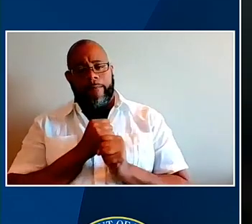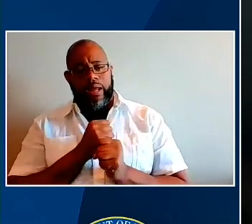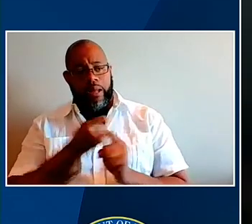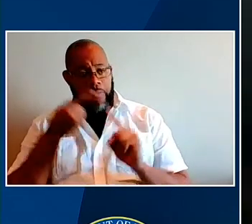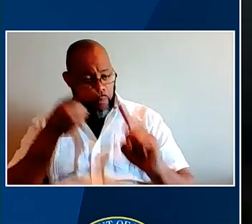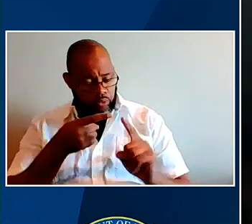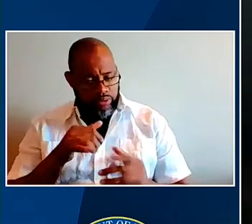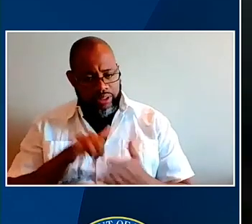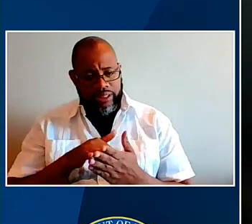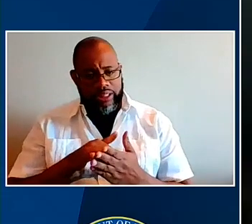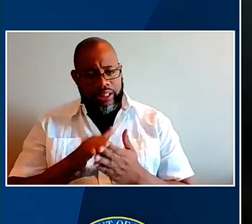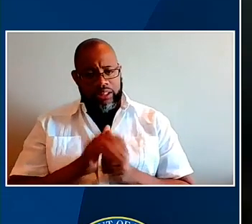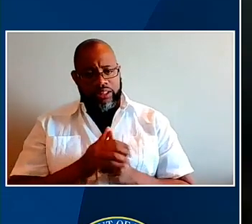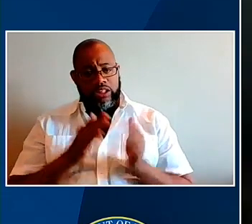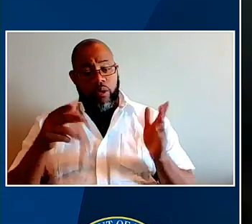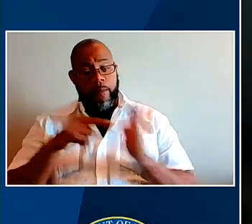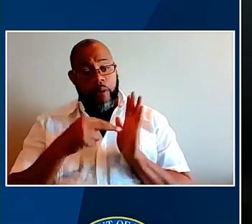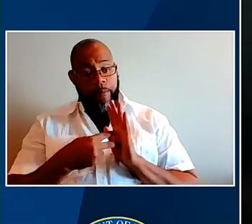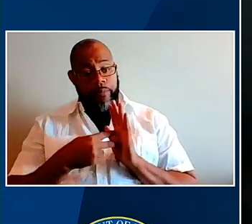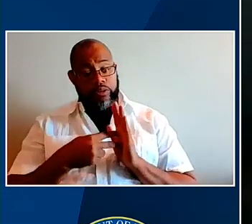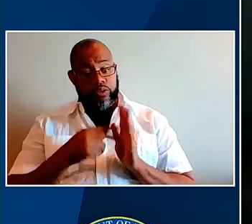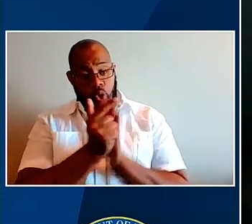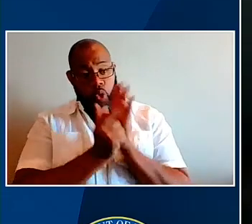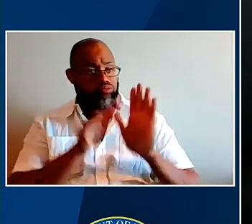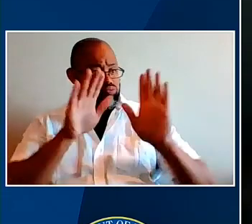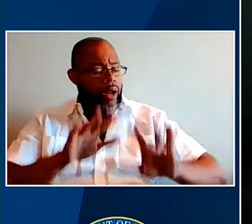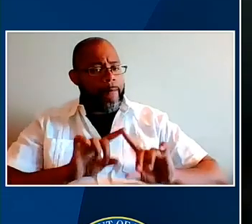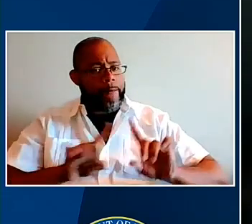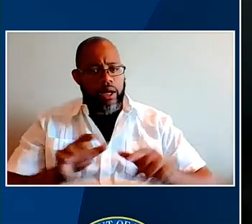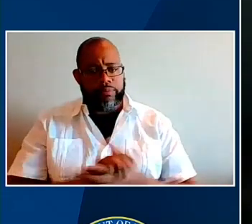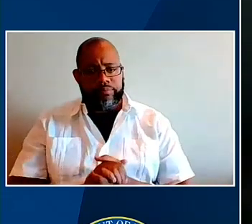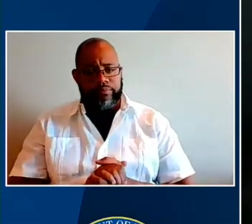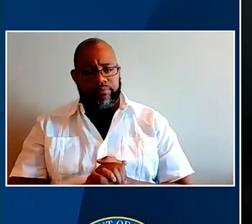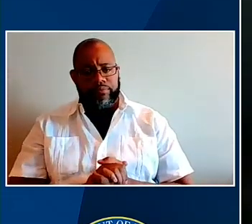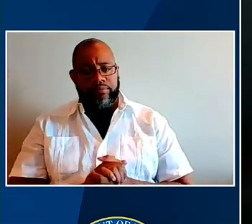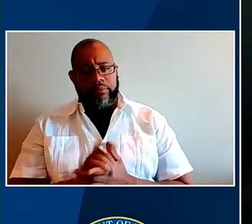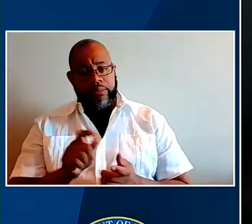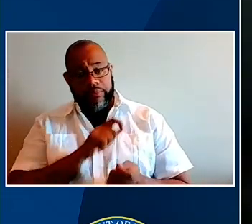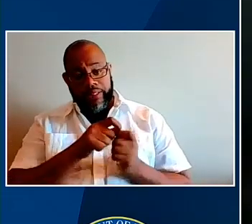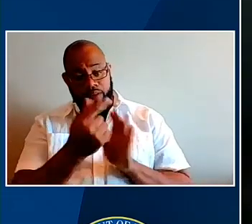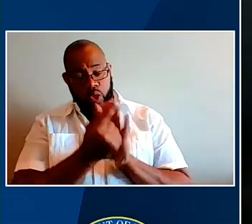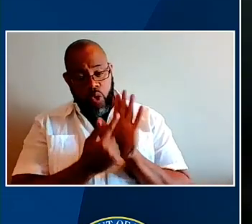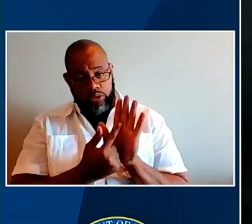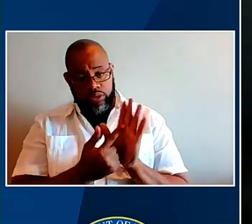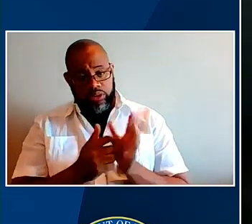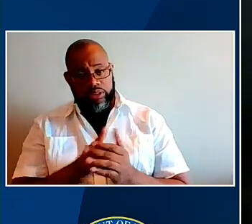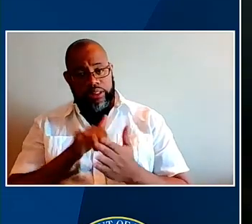general purpose laws are great, but the specific laws that we've been able to